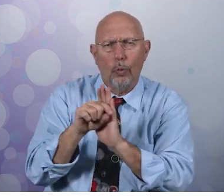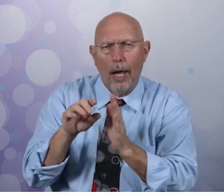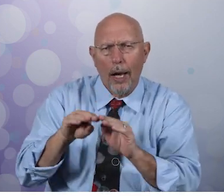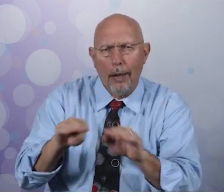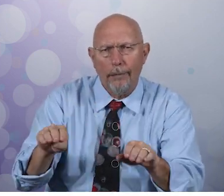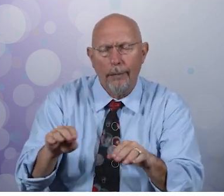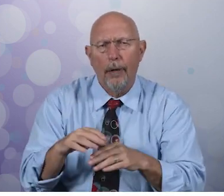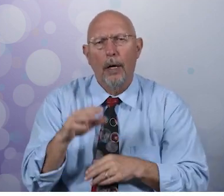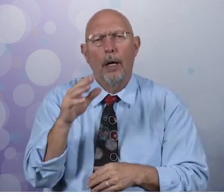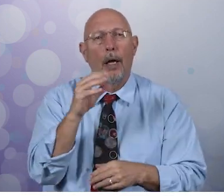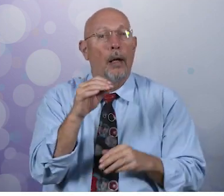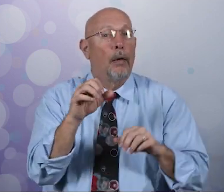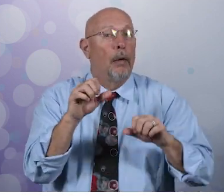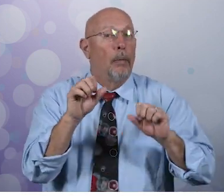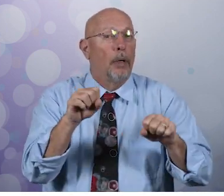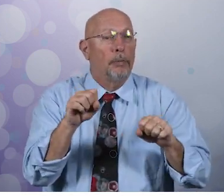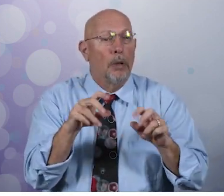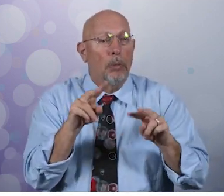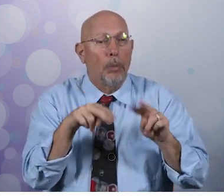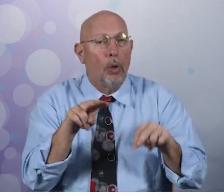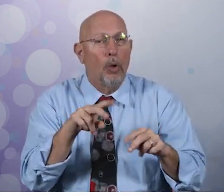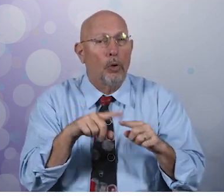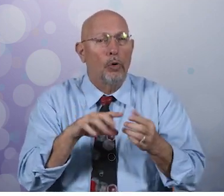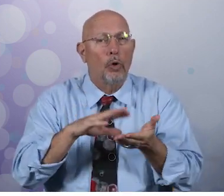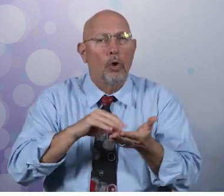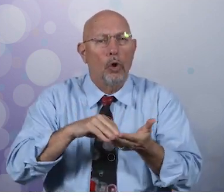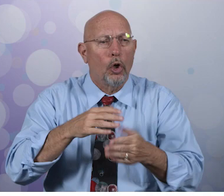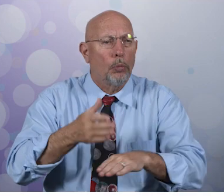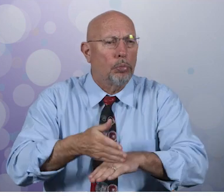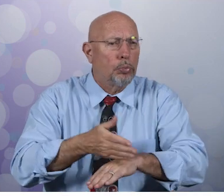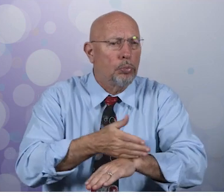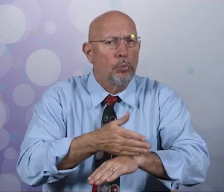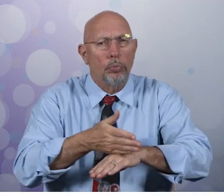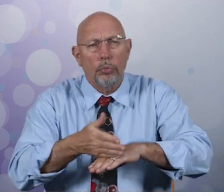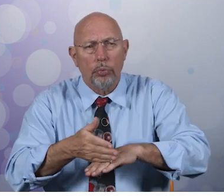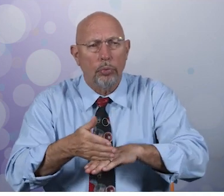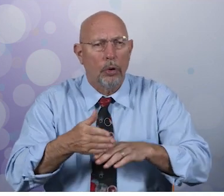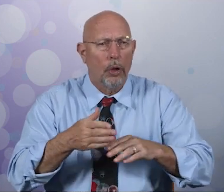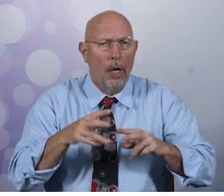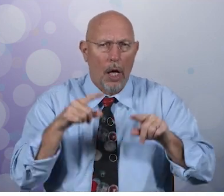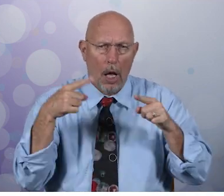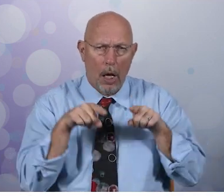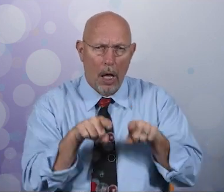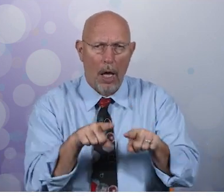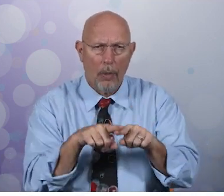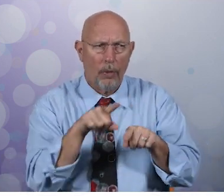and possibly may look at learning progressions or skill progressions aligned with state standards